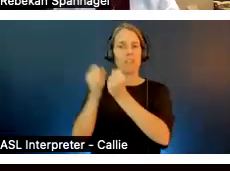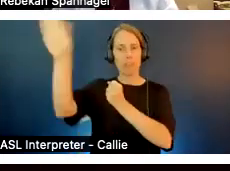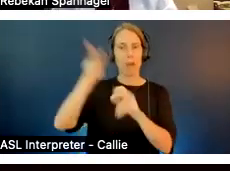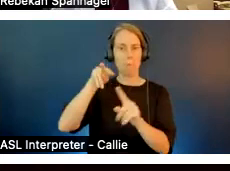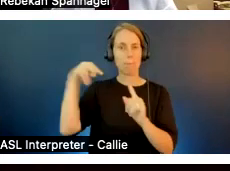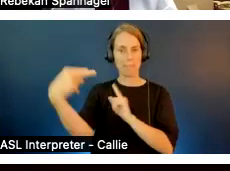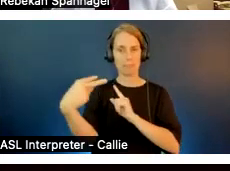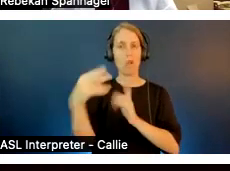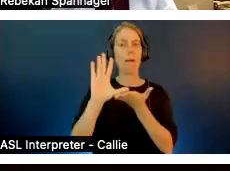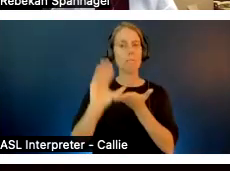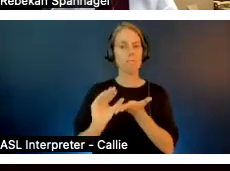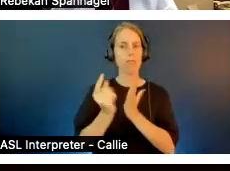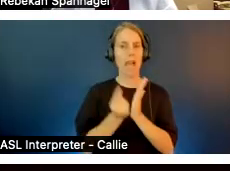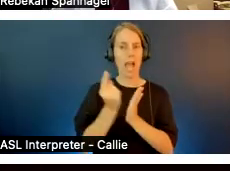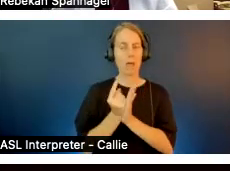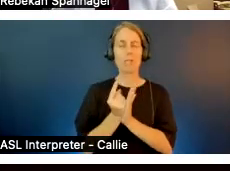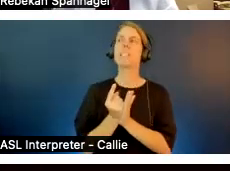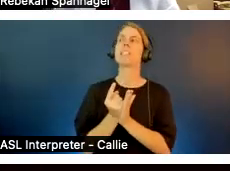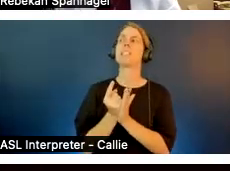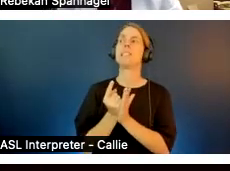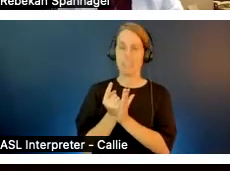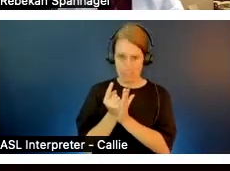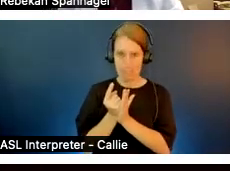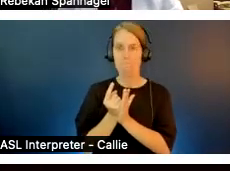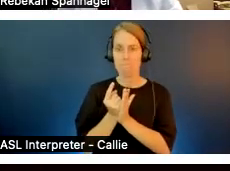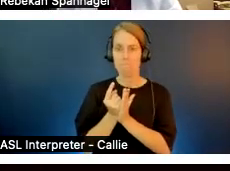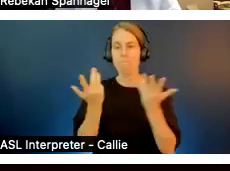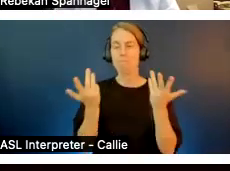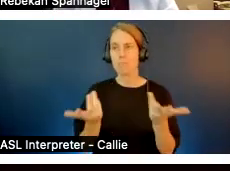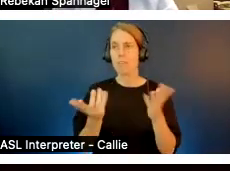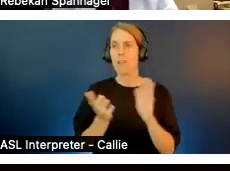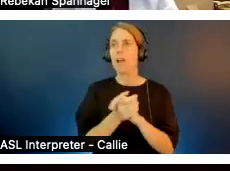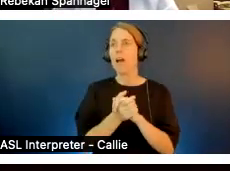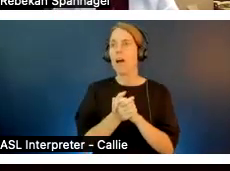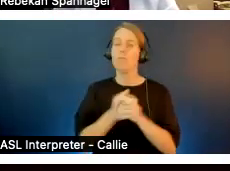they believe that um you know say say you have 40 hours of nursing services for example right